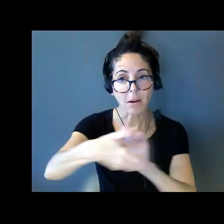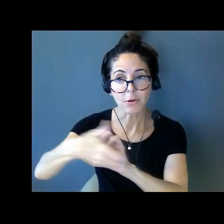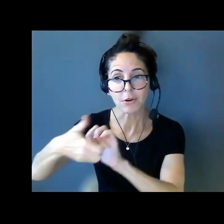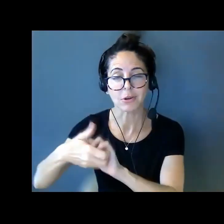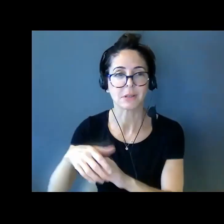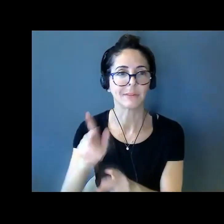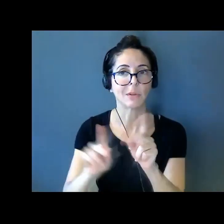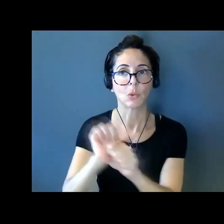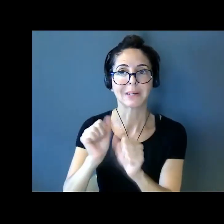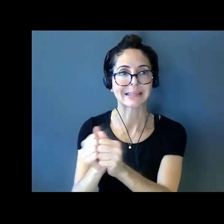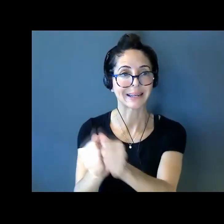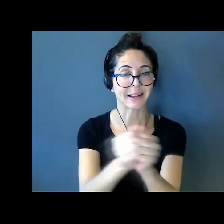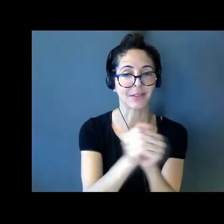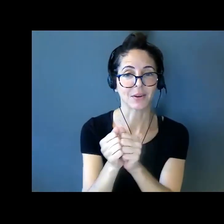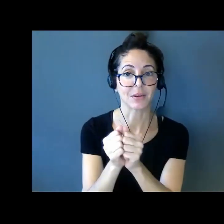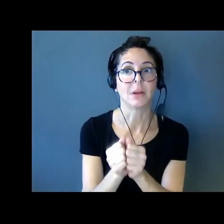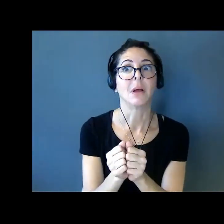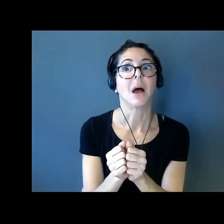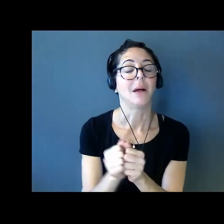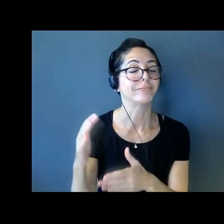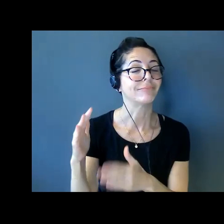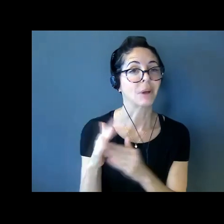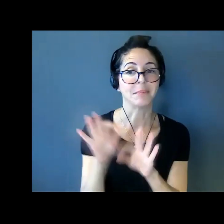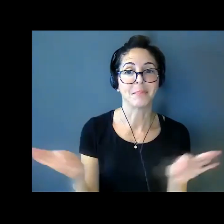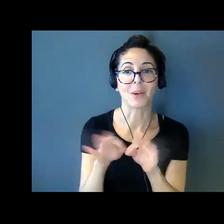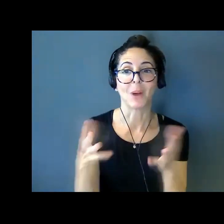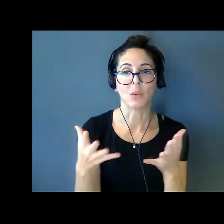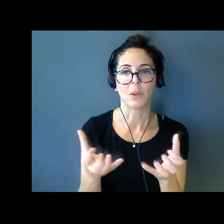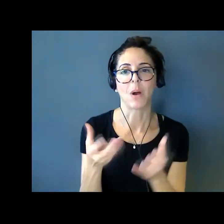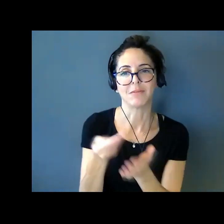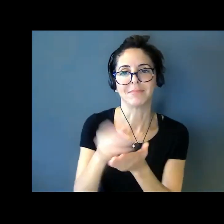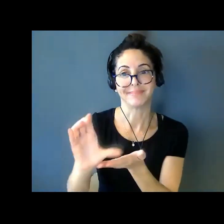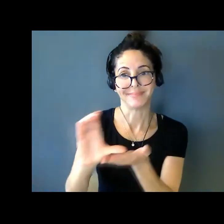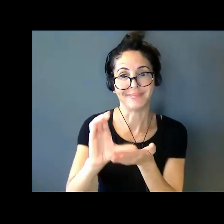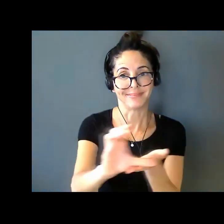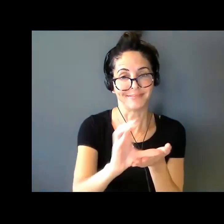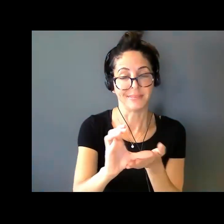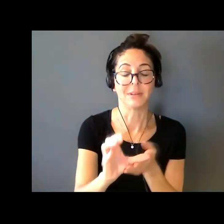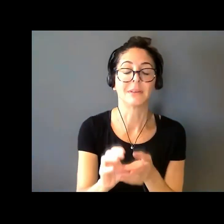and most importantly funders of both the conference and the institution, but I will